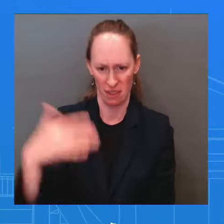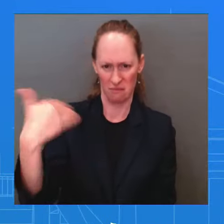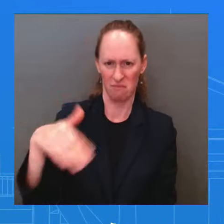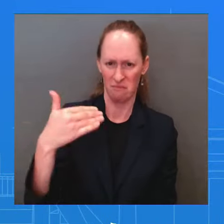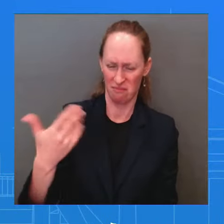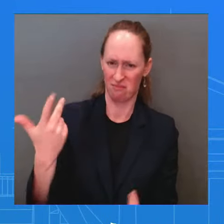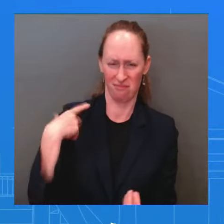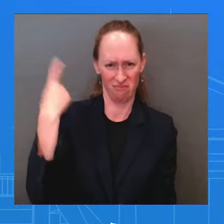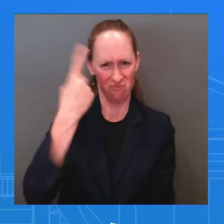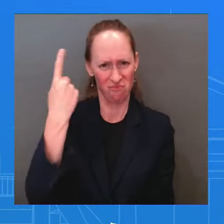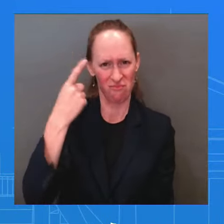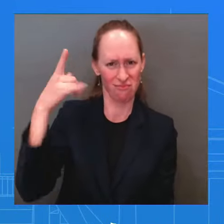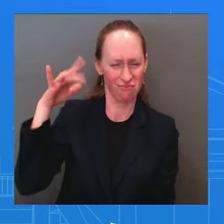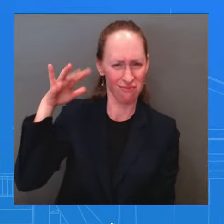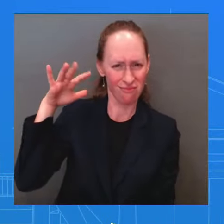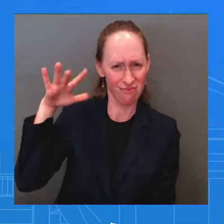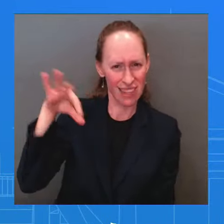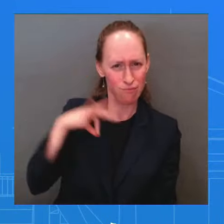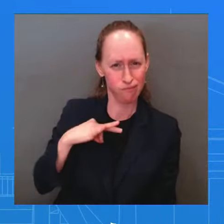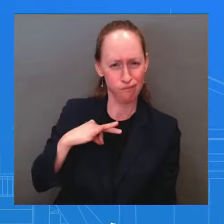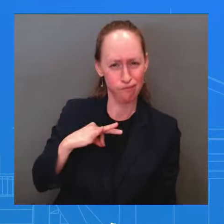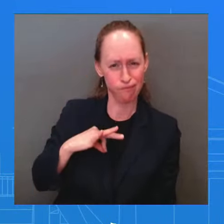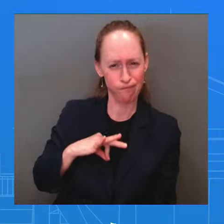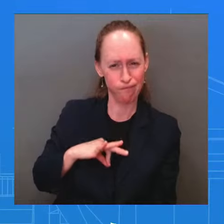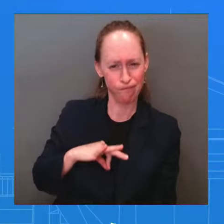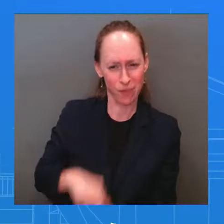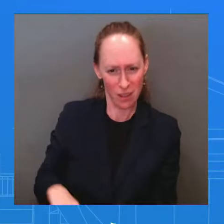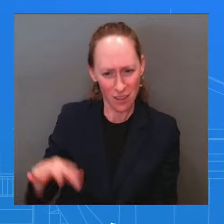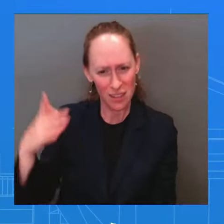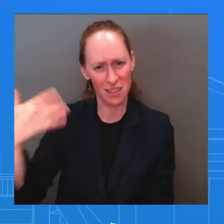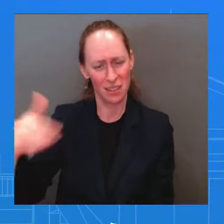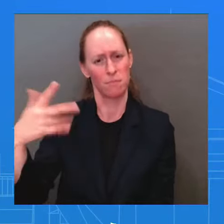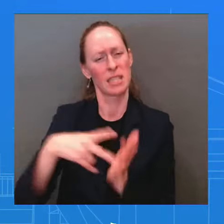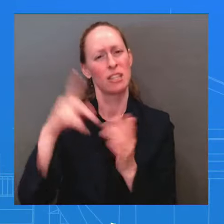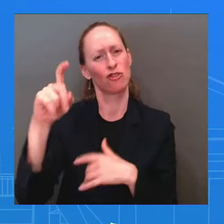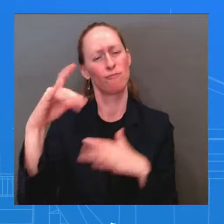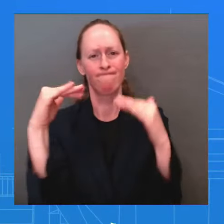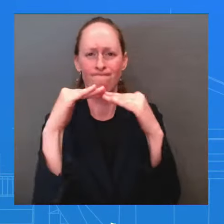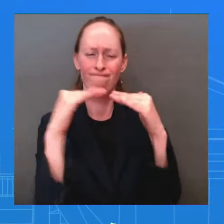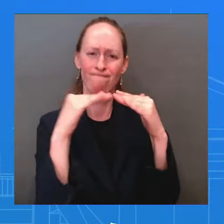Does that mean that he supports a 40 percent raise in these new contracts? Ms. Jean-Pierre: I'm not going to get into the specifics.